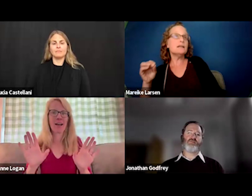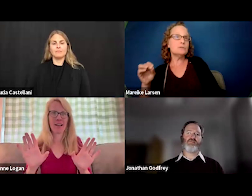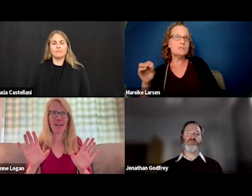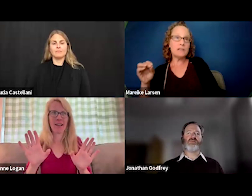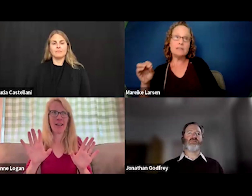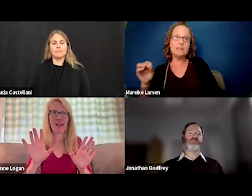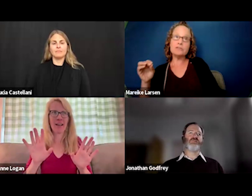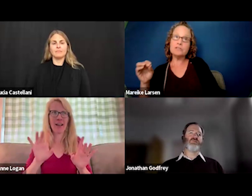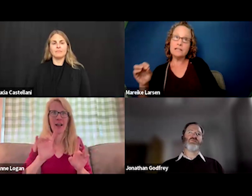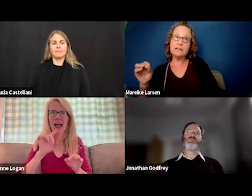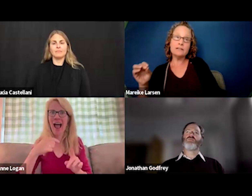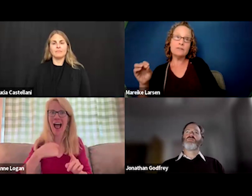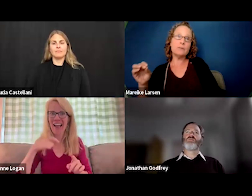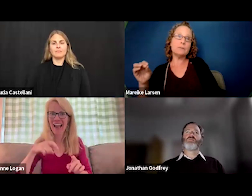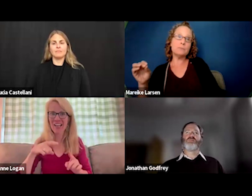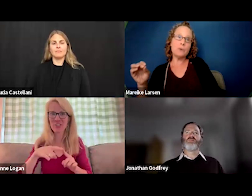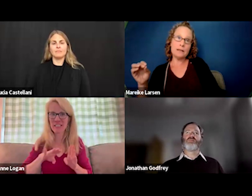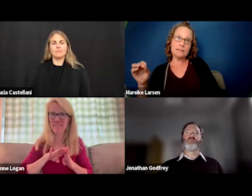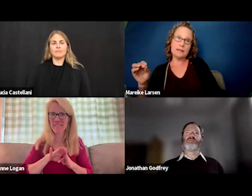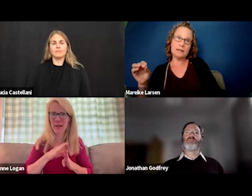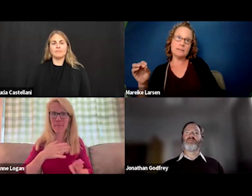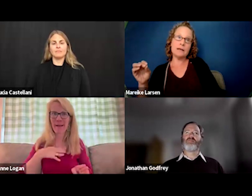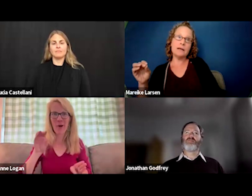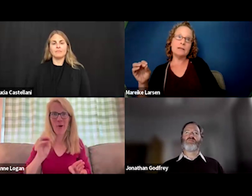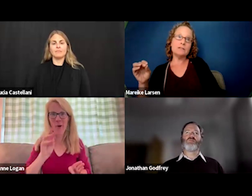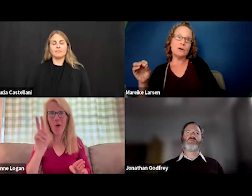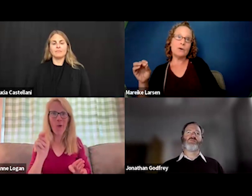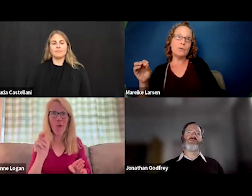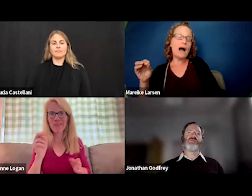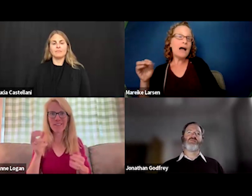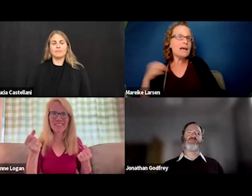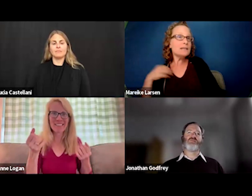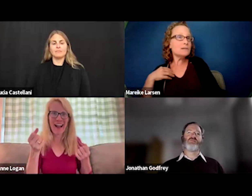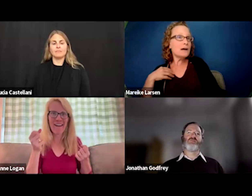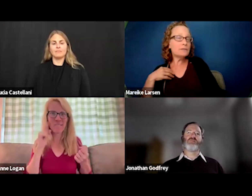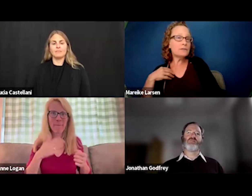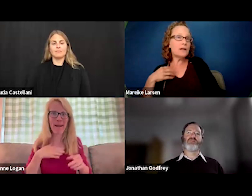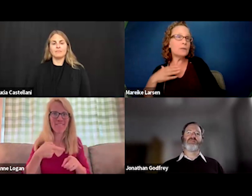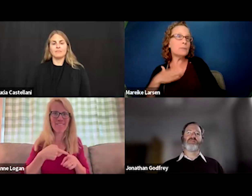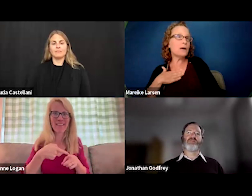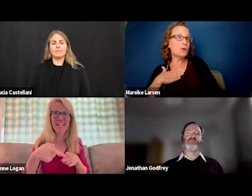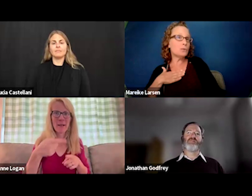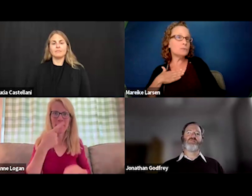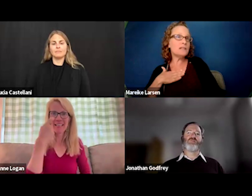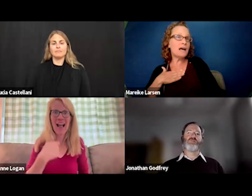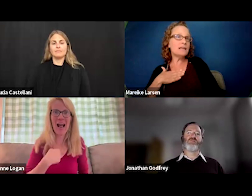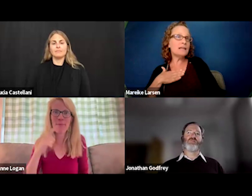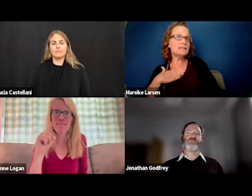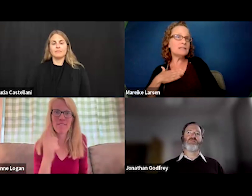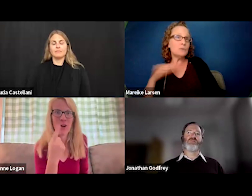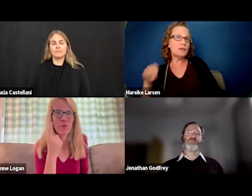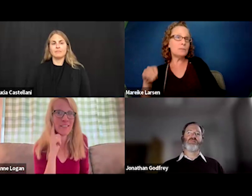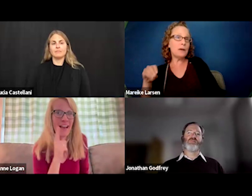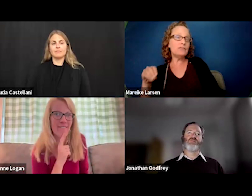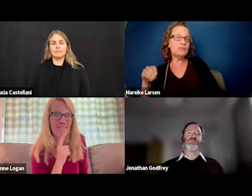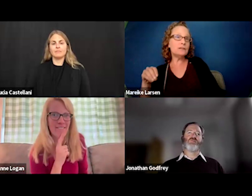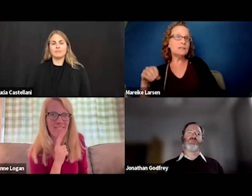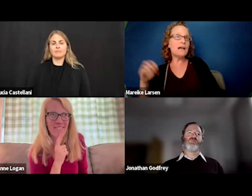and those signs are still in the development process. So I had to develop my own signs within my field.